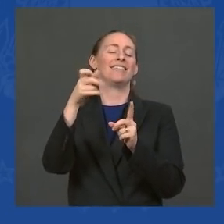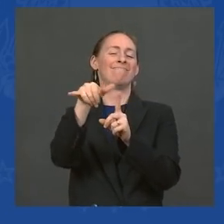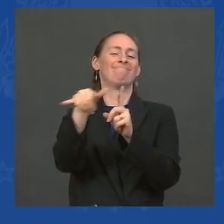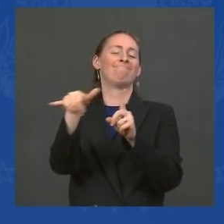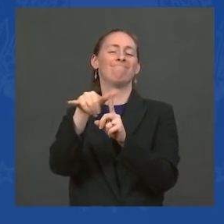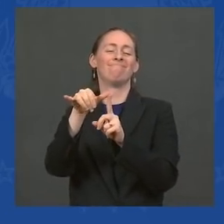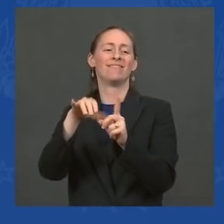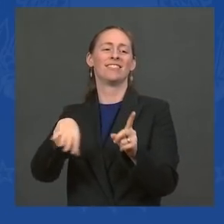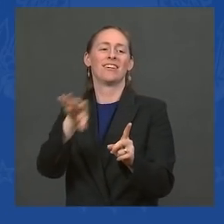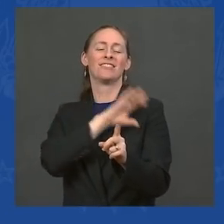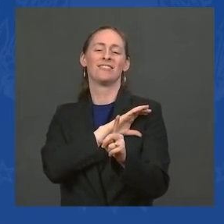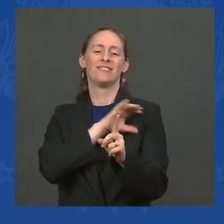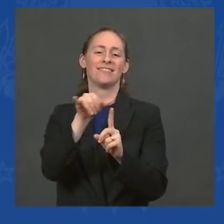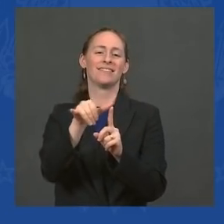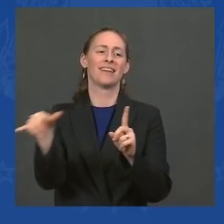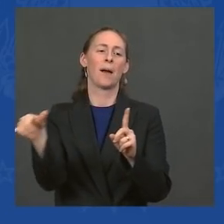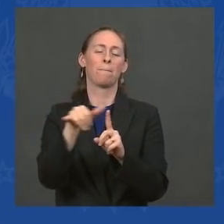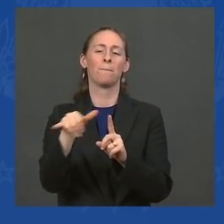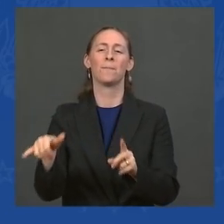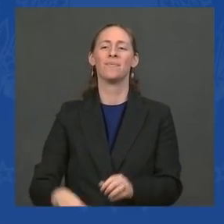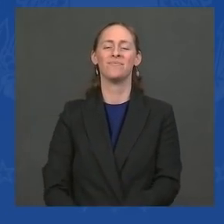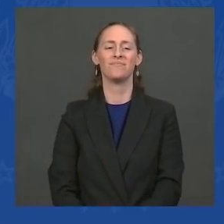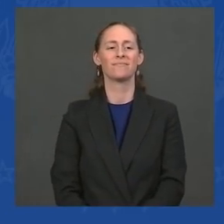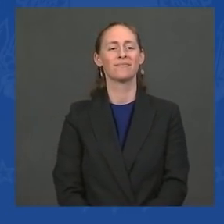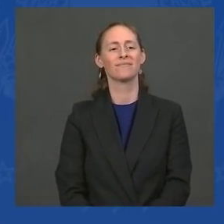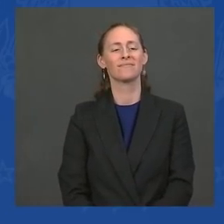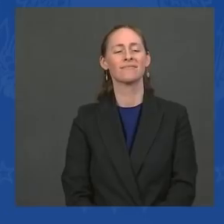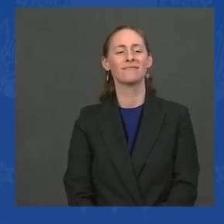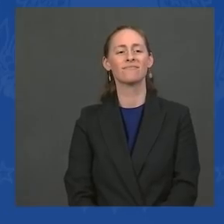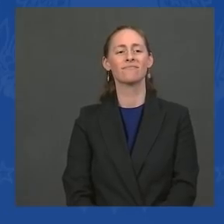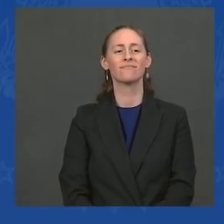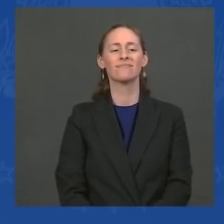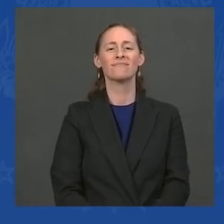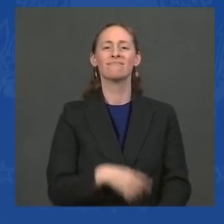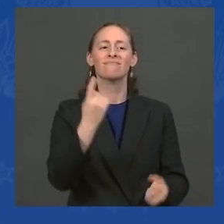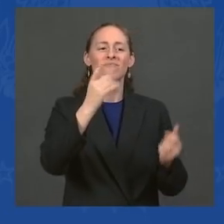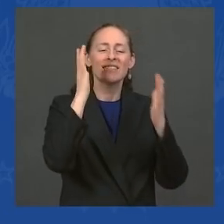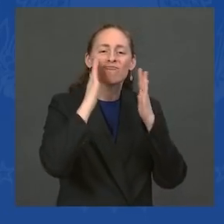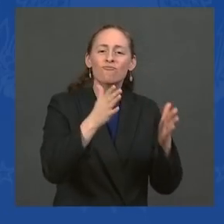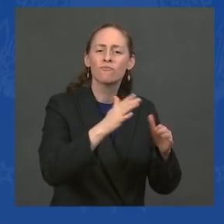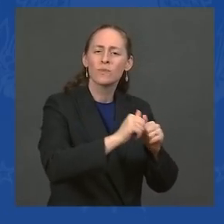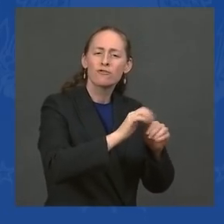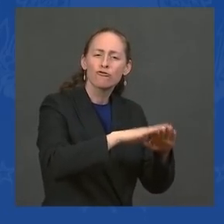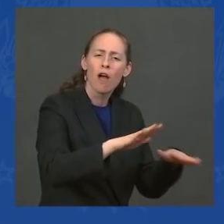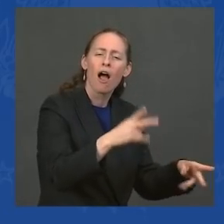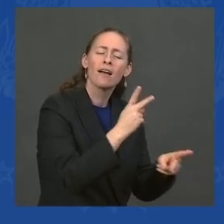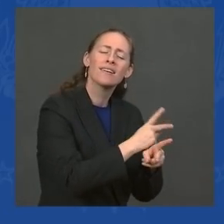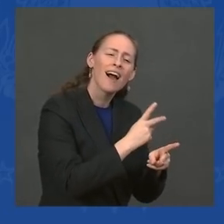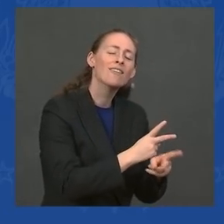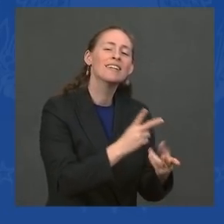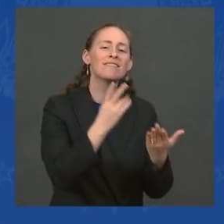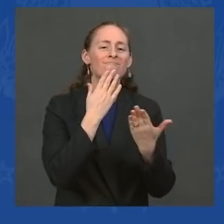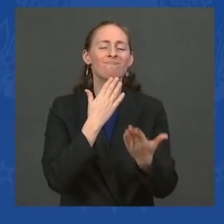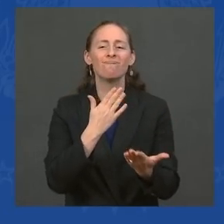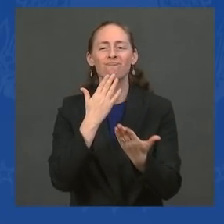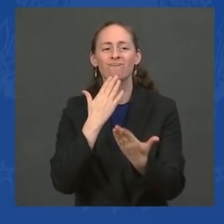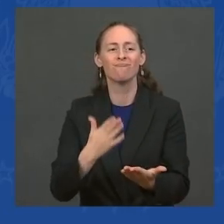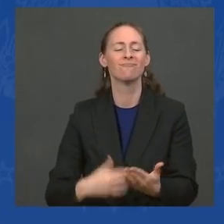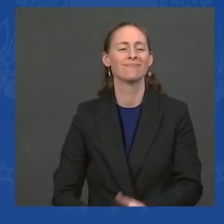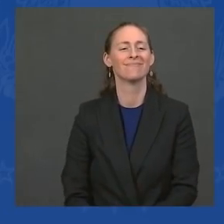in all things having to do with the health and wellbeing of children and women. And we would not have had the legislation